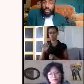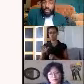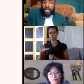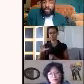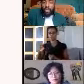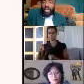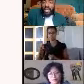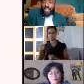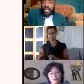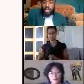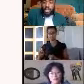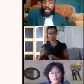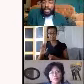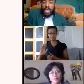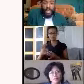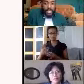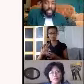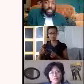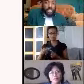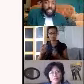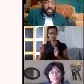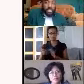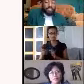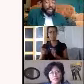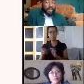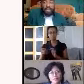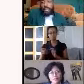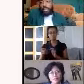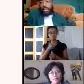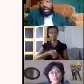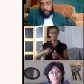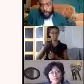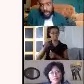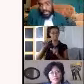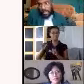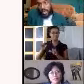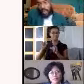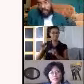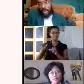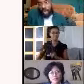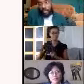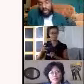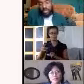of that static change. Nothing has actually changed despite the efforts about the racism.